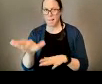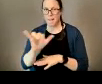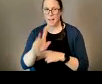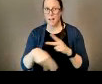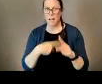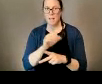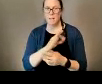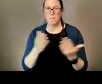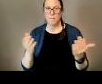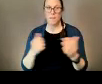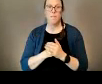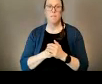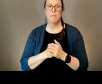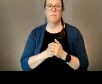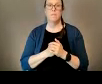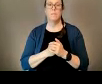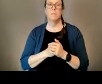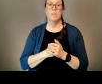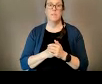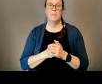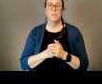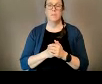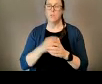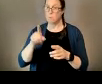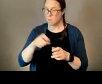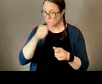you have to remember that you cannot use your computer mouse.